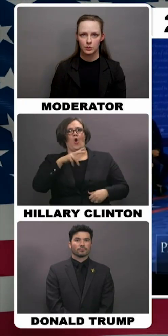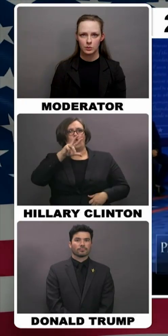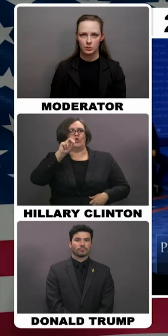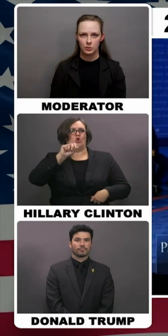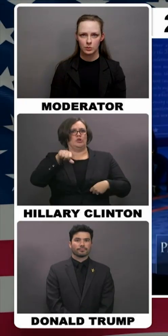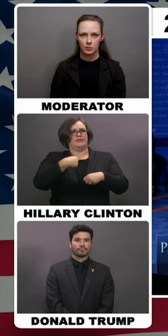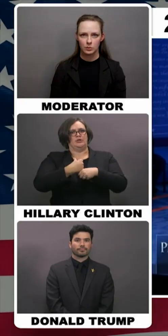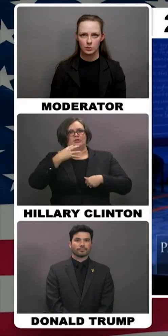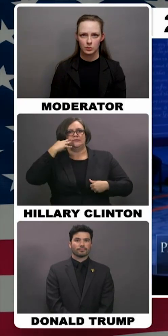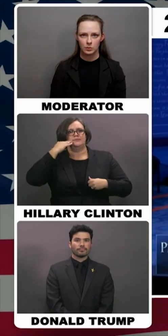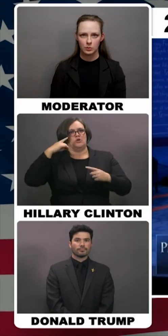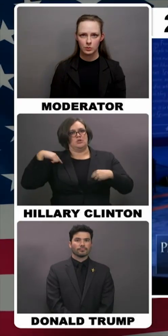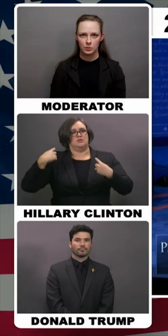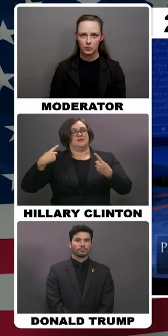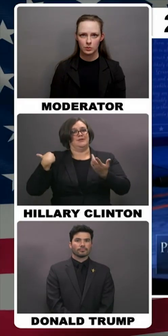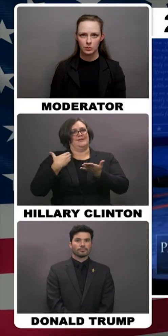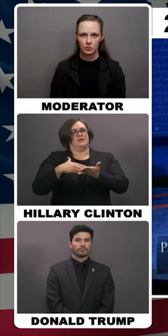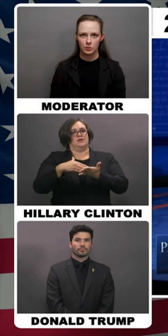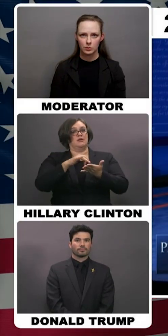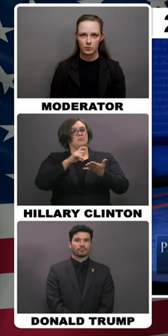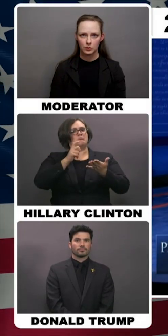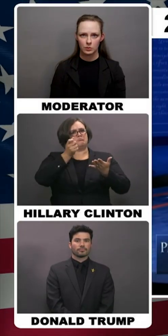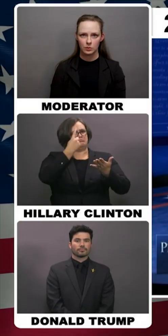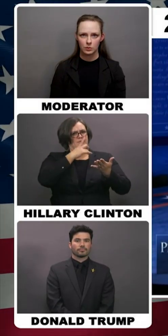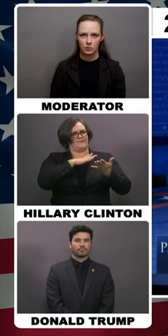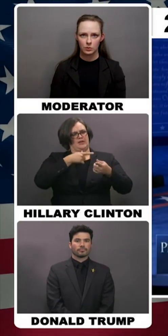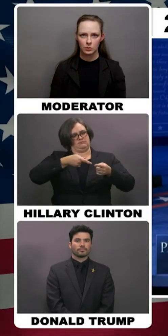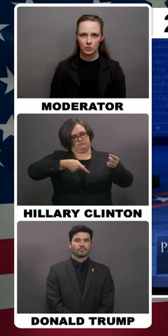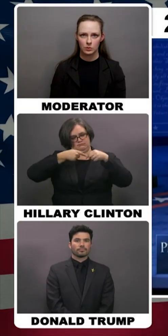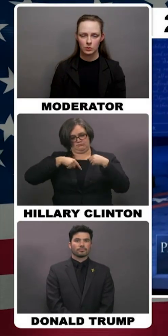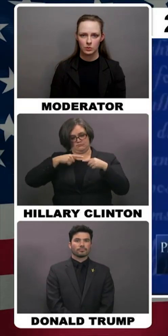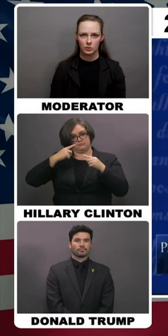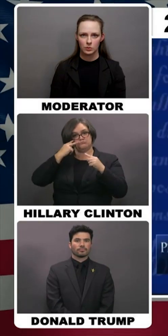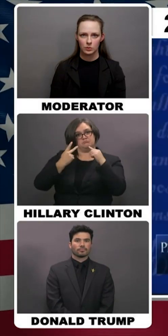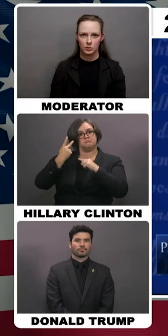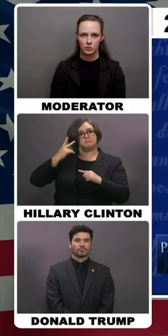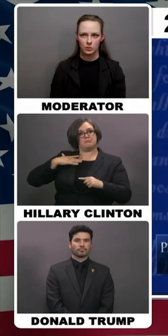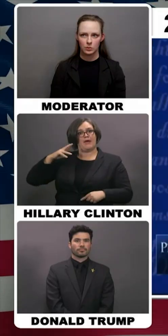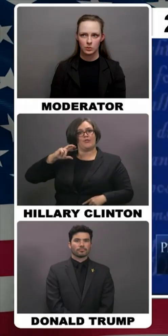So let me talk about my 30 years in public service. I'm very glad to do so.